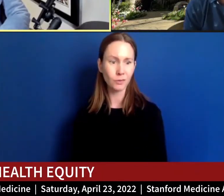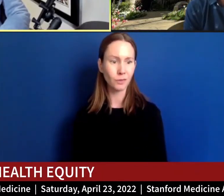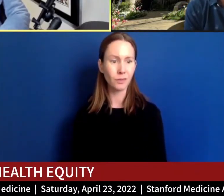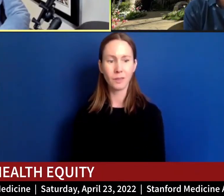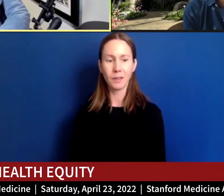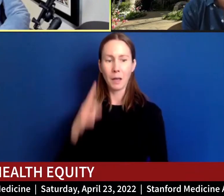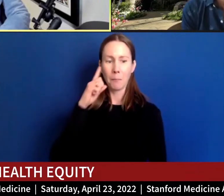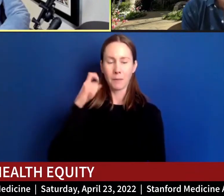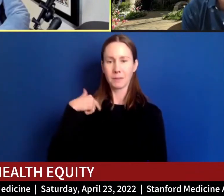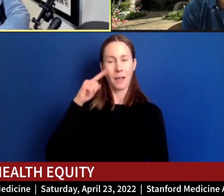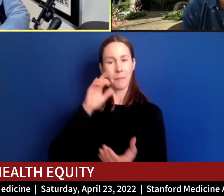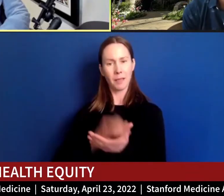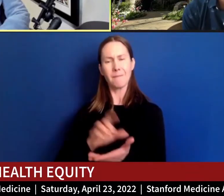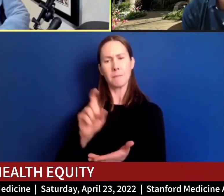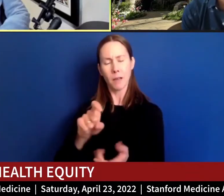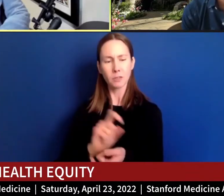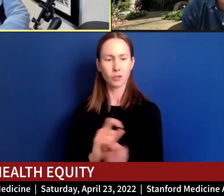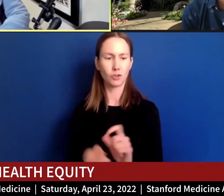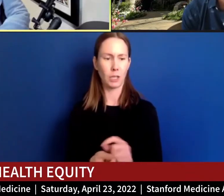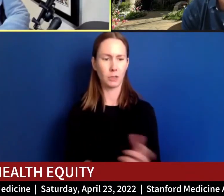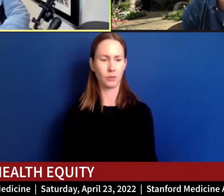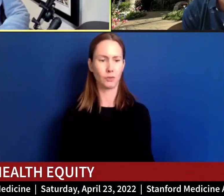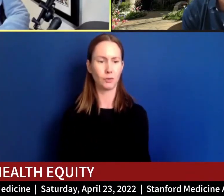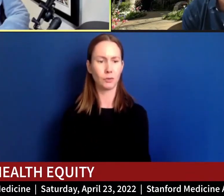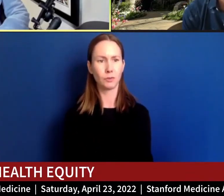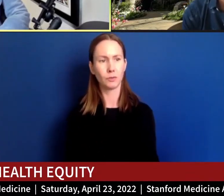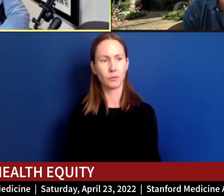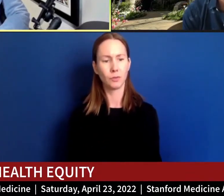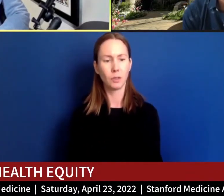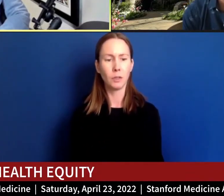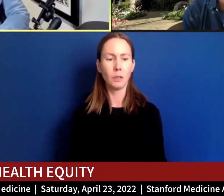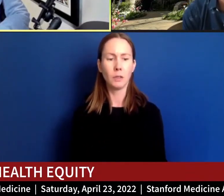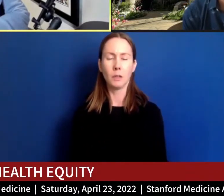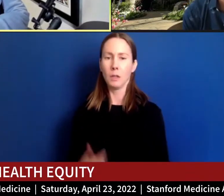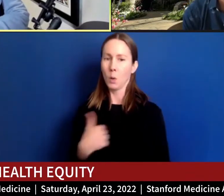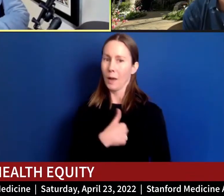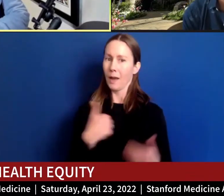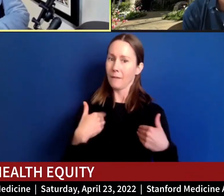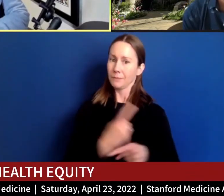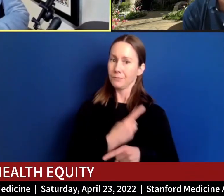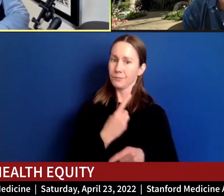change. And right now we have, I think the right federal partners to make a significant difference.